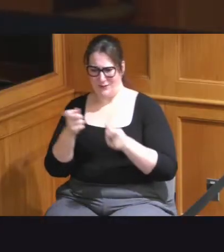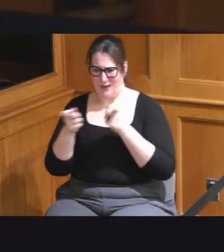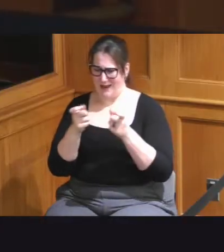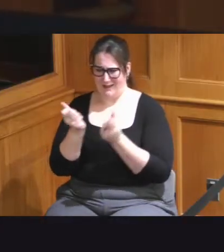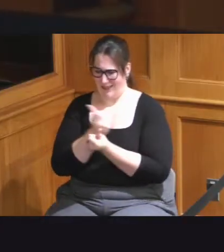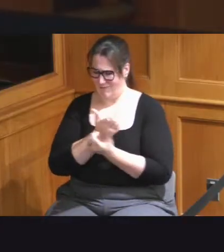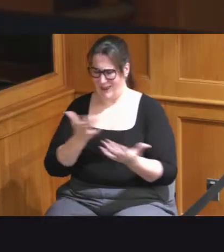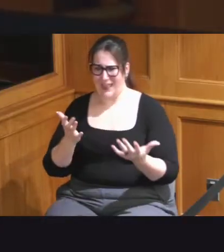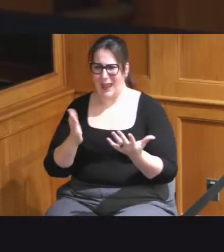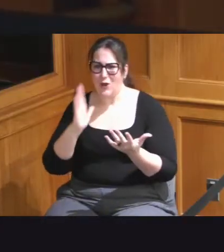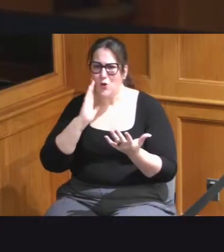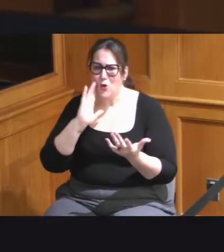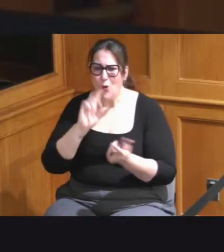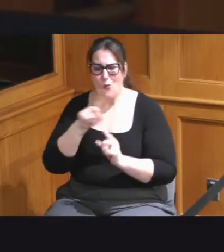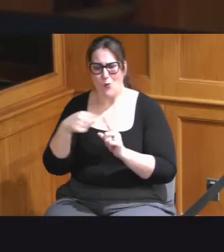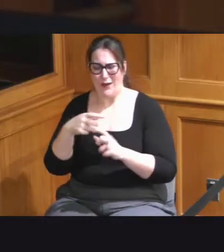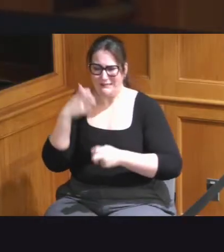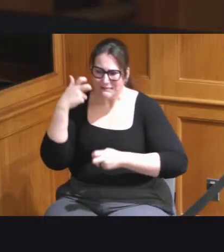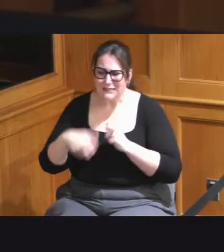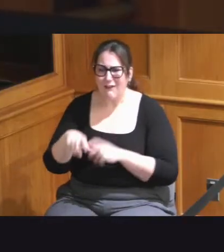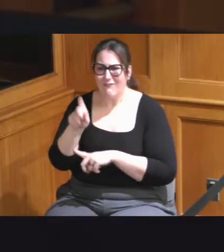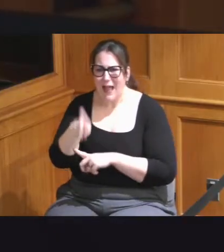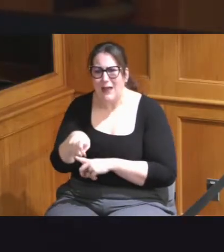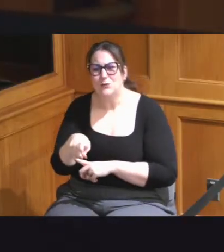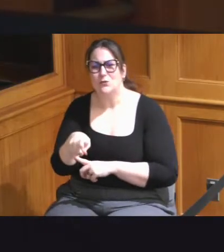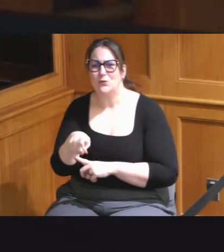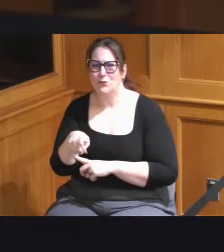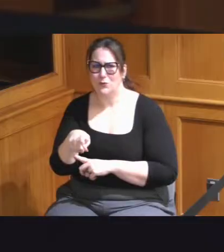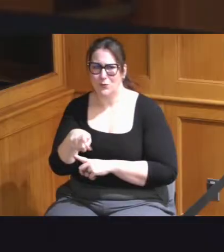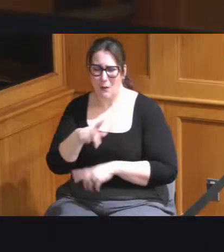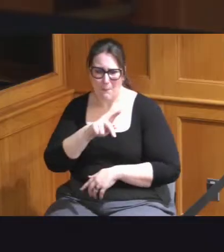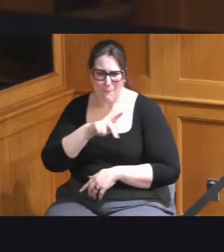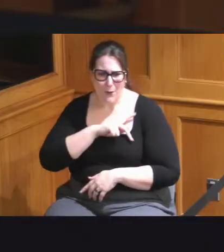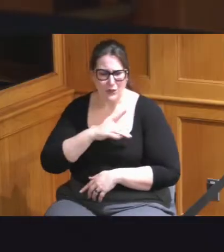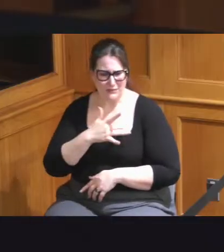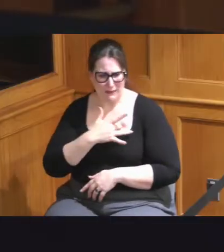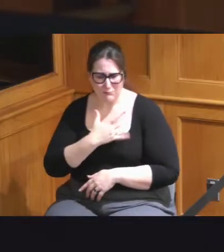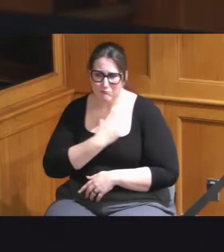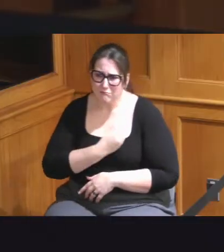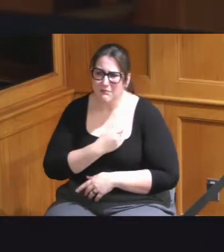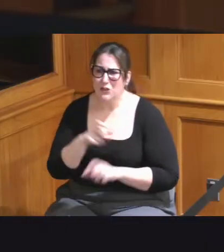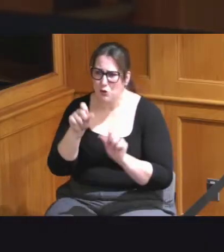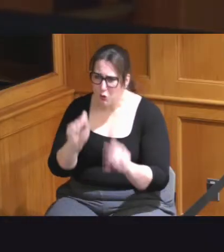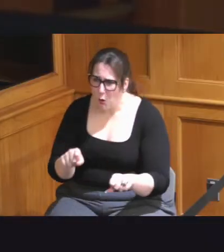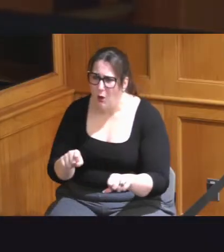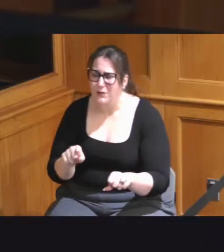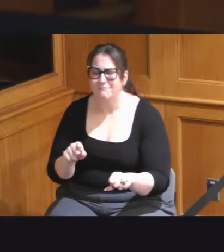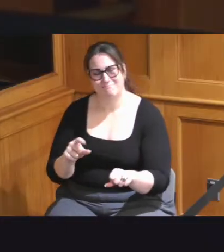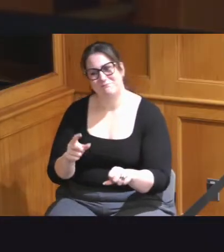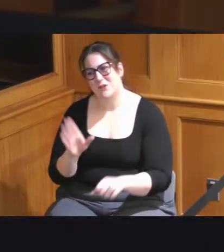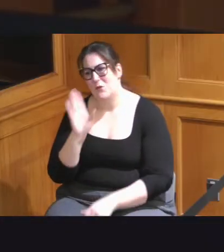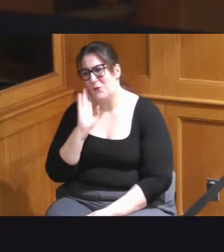knew when you had to be a person of humility. And so, we're just going to miss y'all. I call y'all